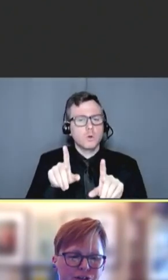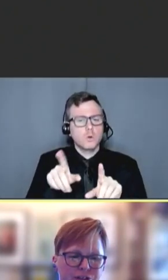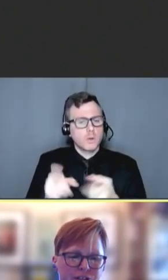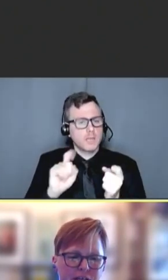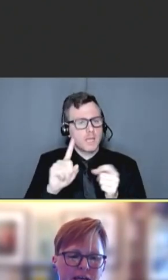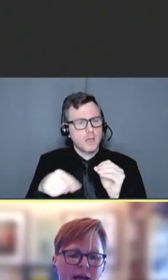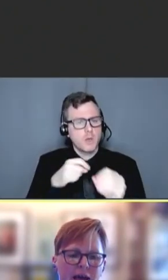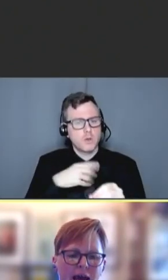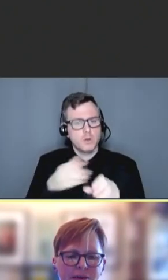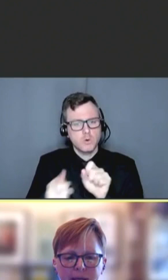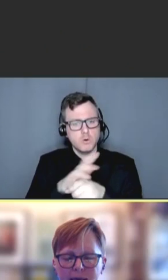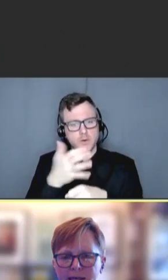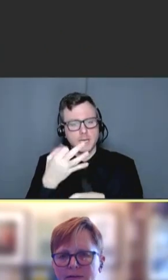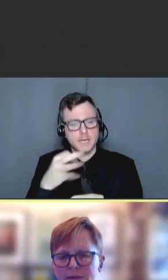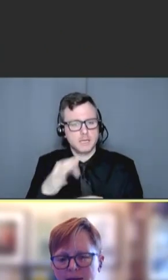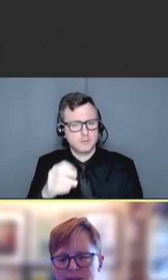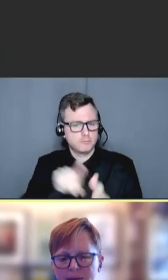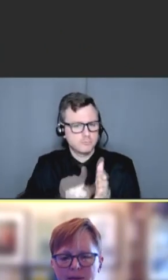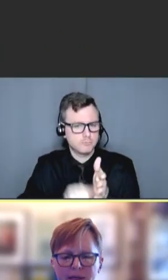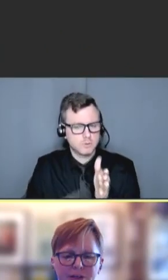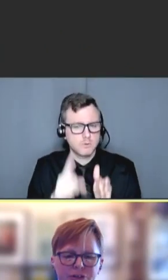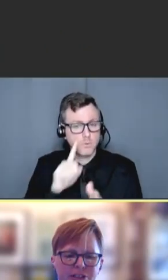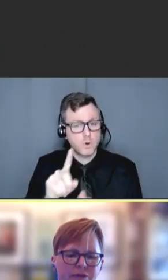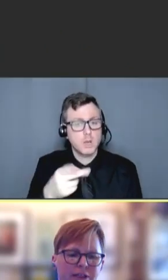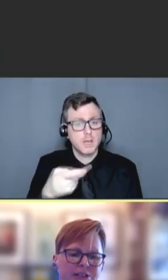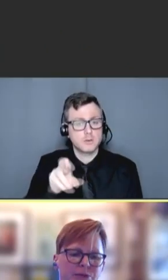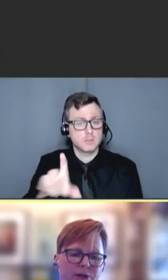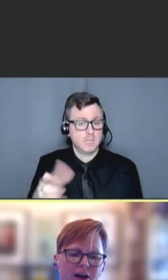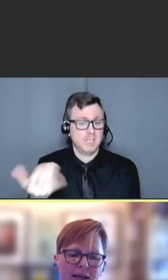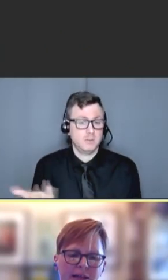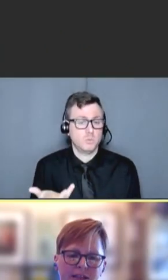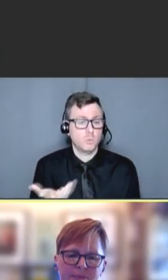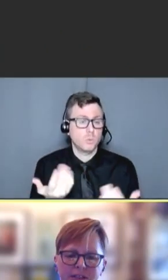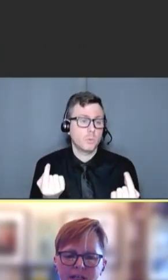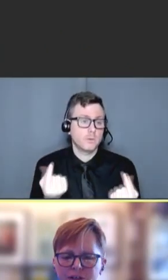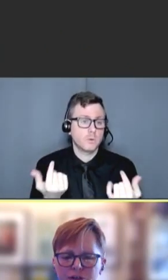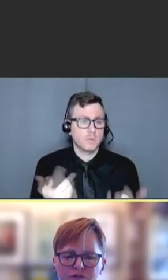we have done at HRC. At the beginning of the pandemic, HRC released a brief highlighting the